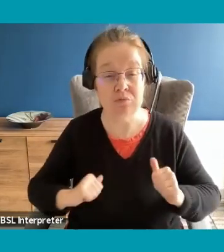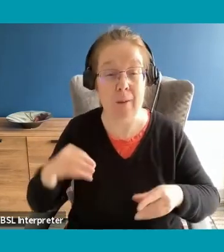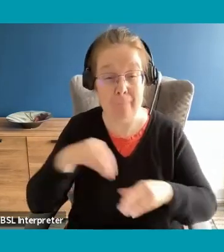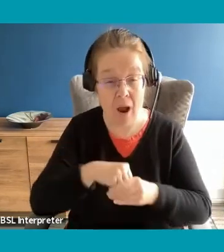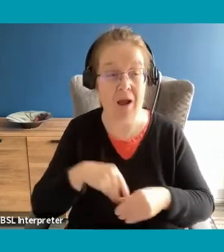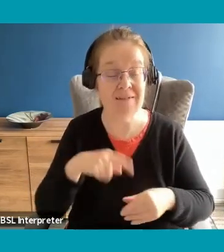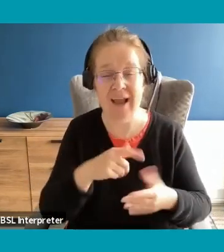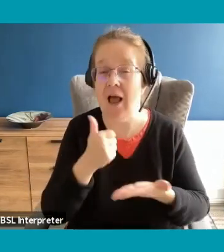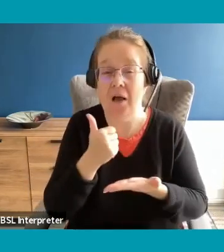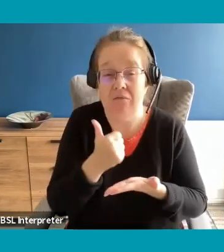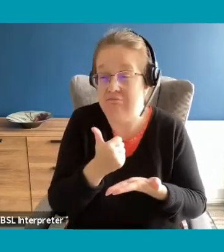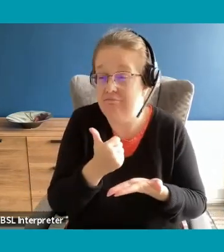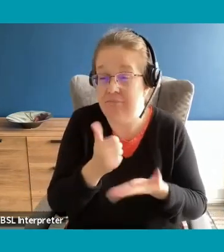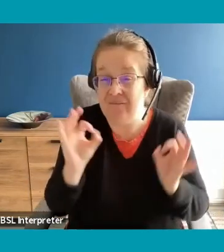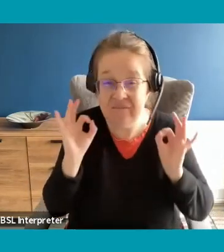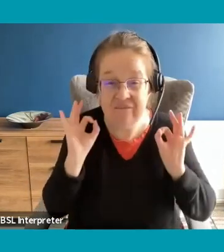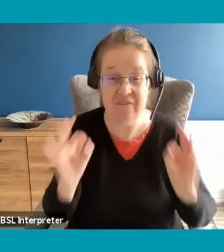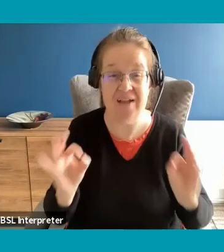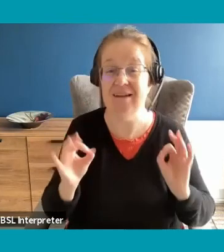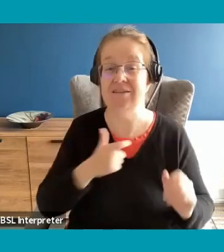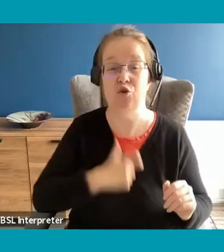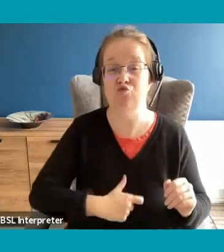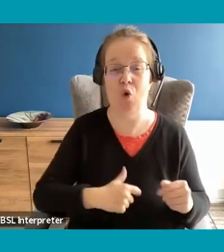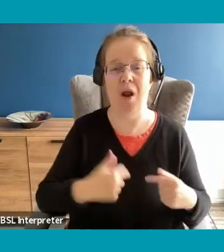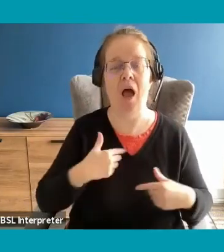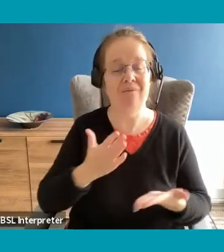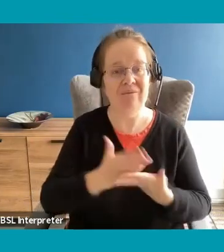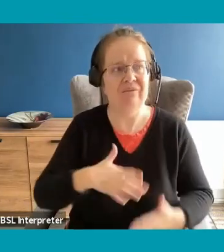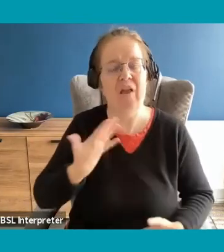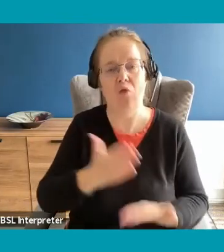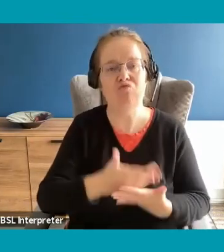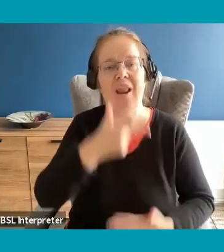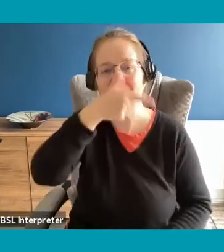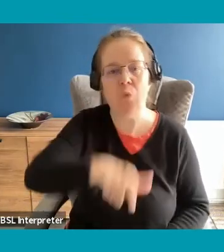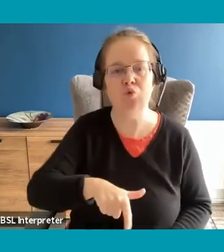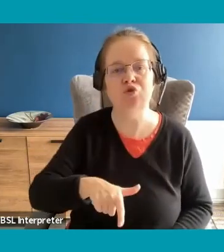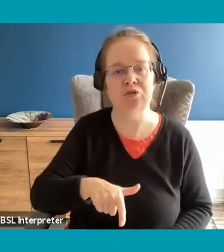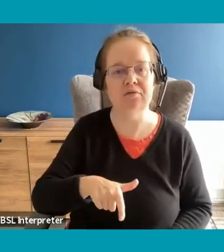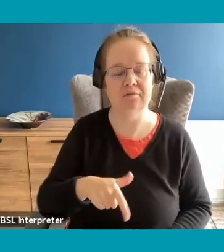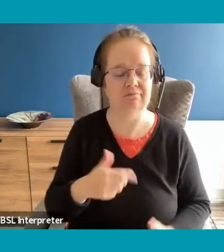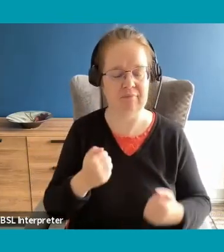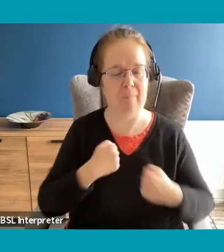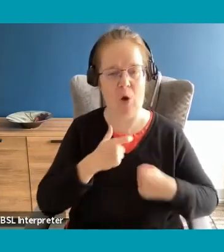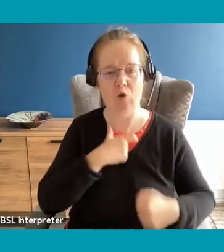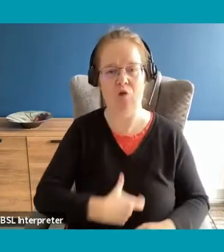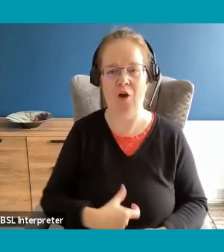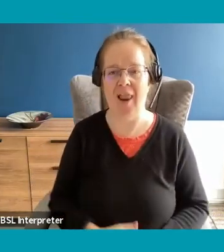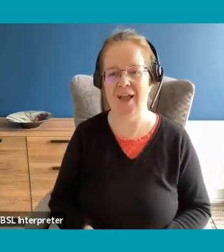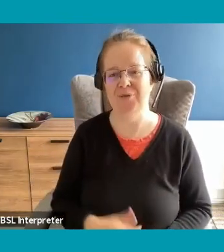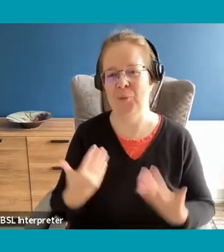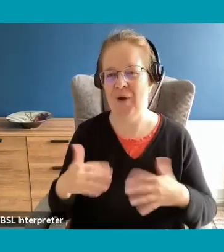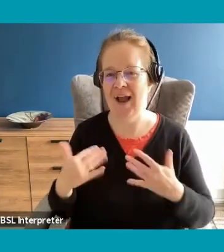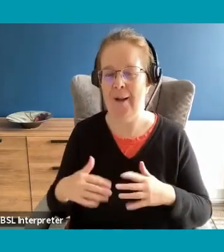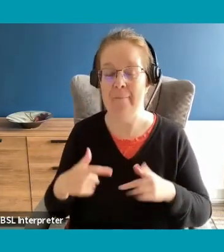fantastic role to be in. I feel, Very fortunate to be in this role. I've got to ask you Kieran the same question.